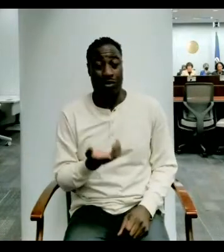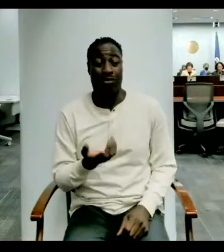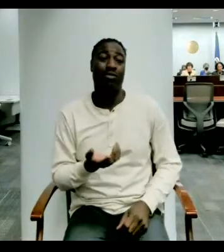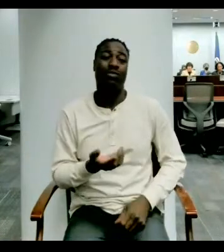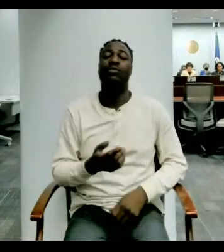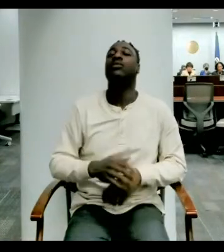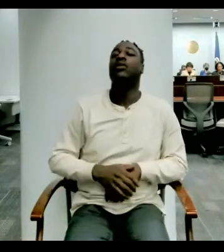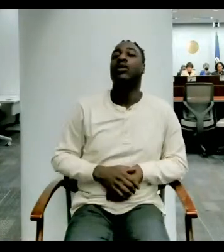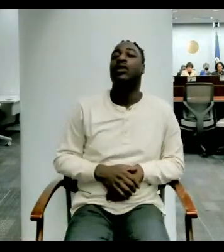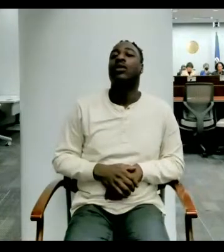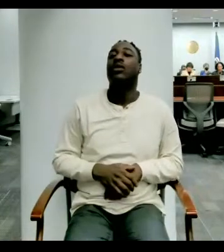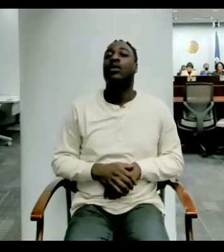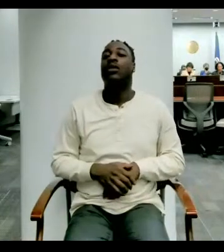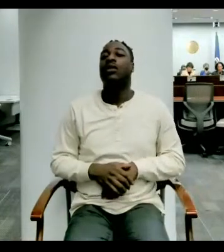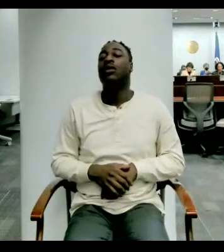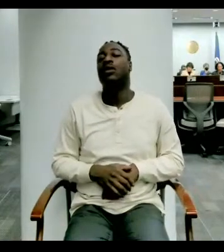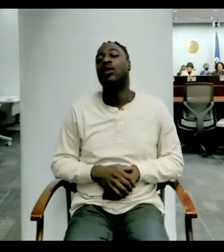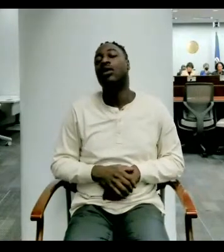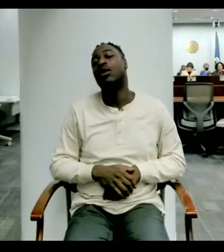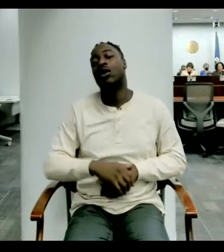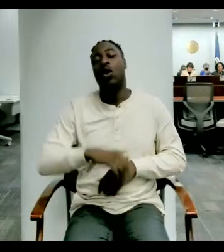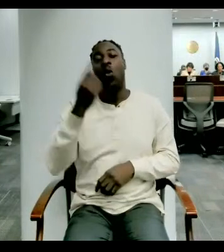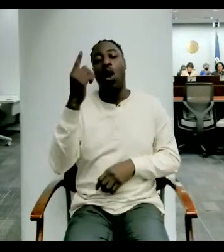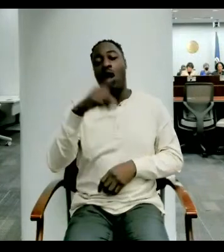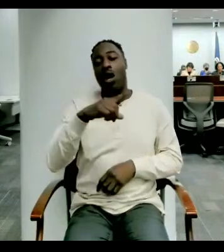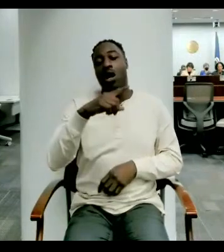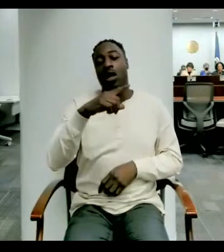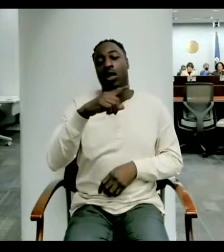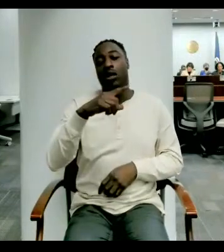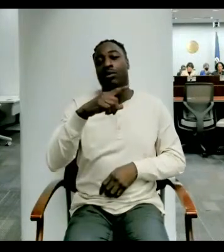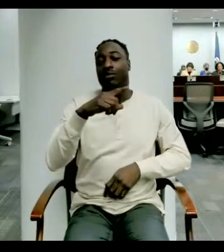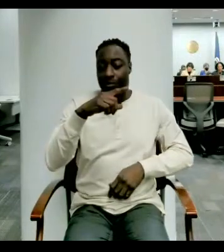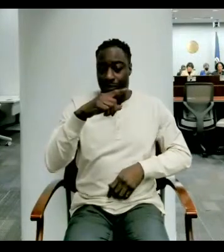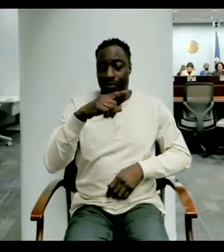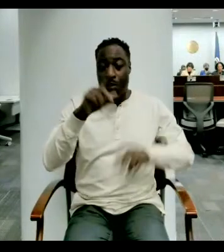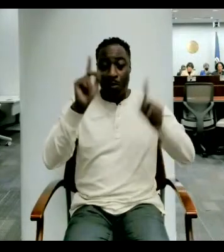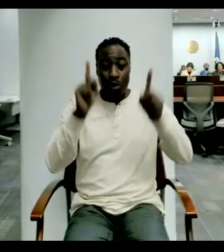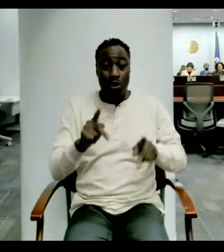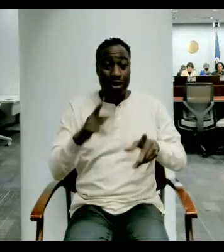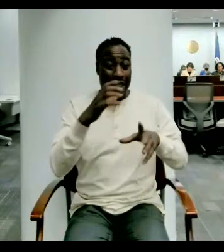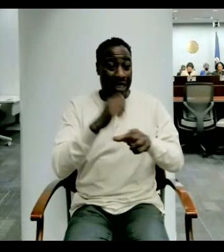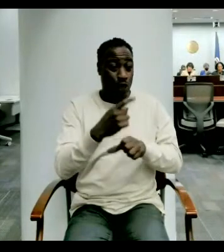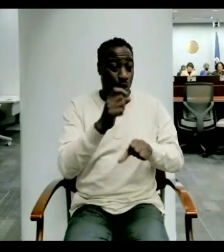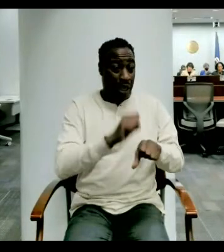And of course, once someone with a disability gets one assignment the staffing agency knows